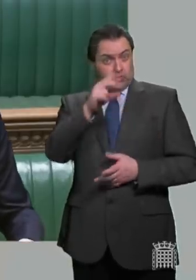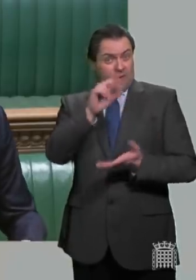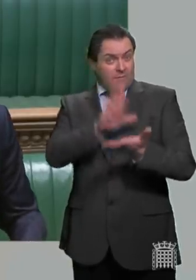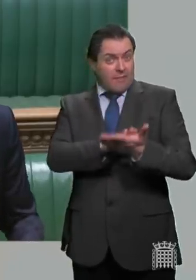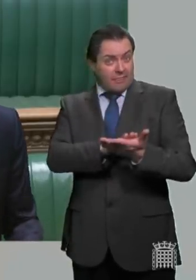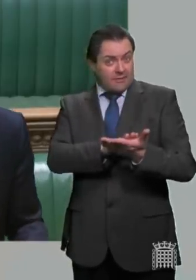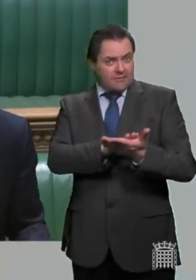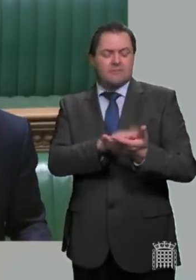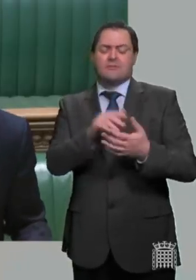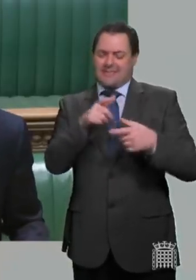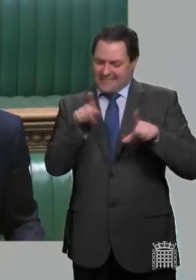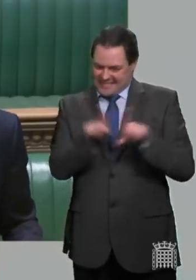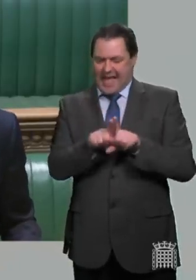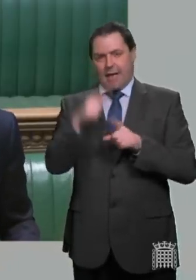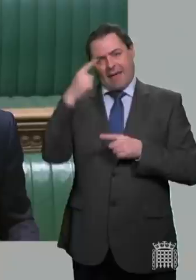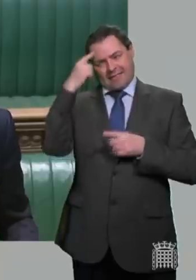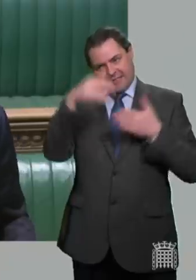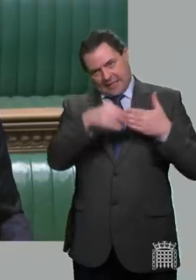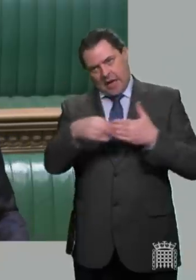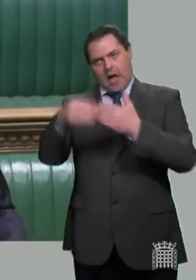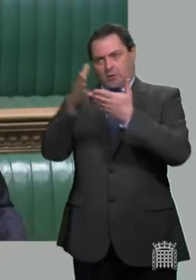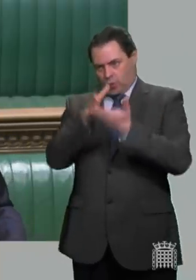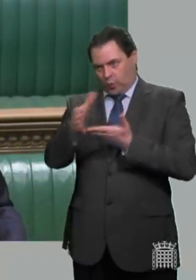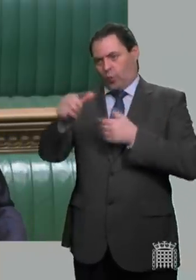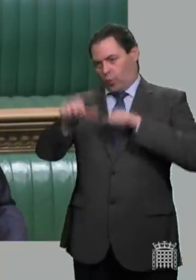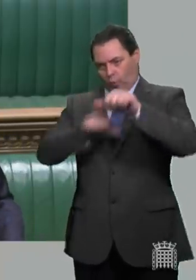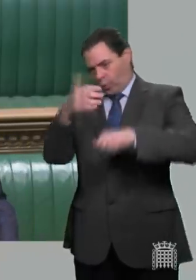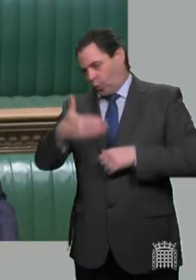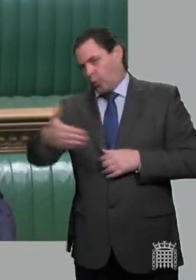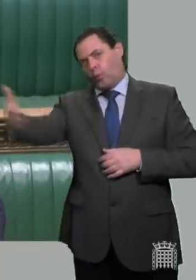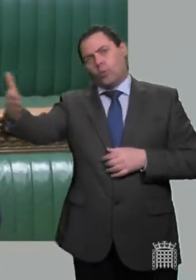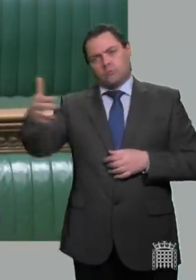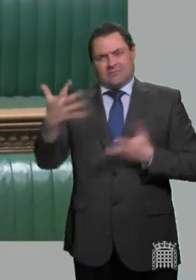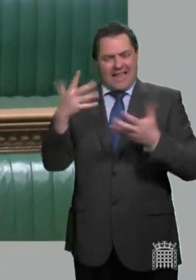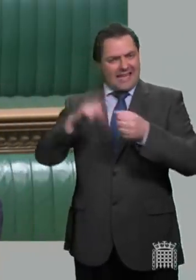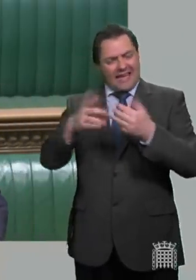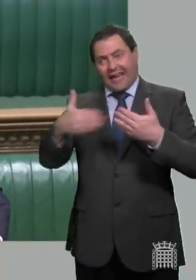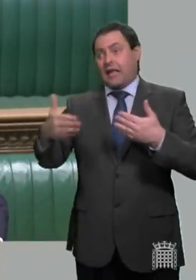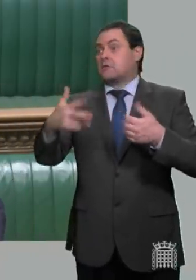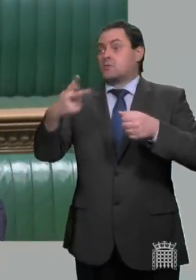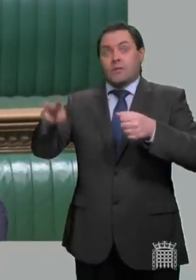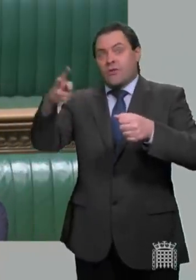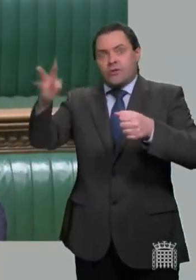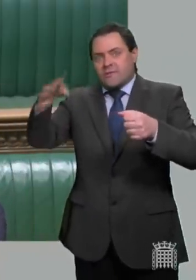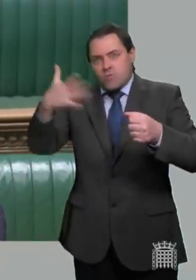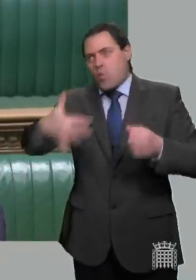guide us through the next decade and beyond. This time last year, we set out to deliver